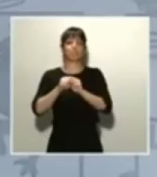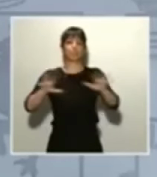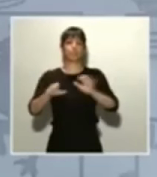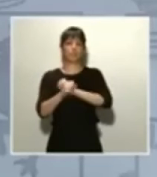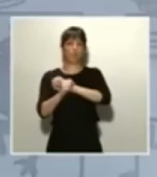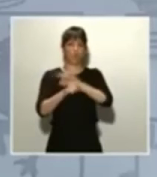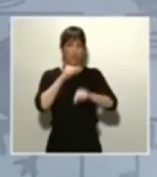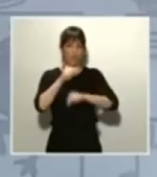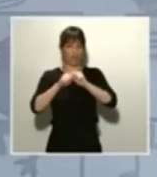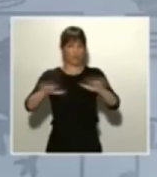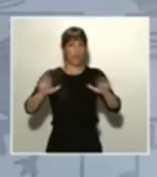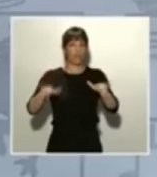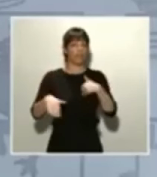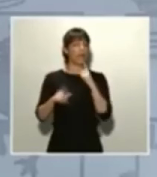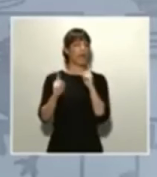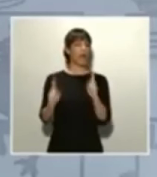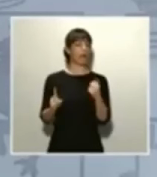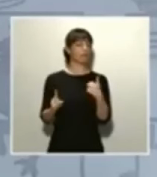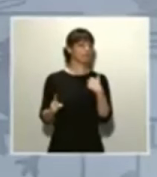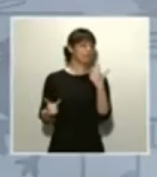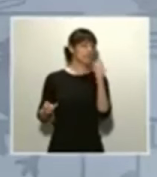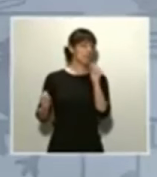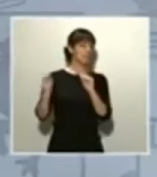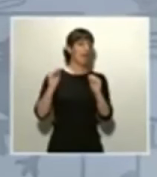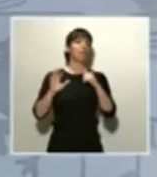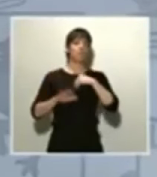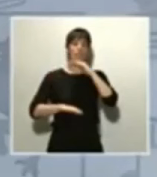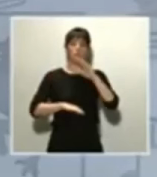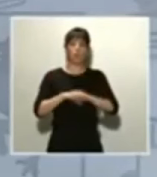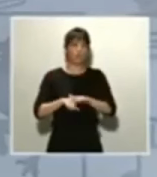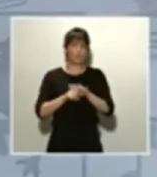It's an authenticated disaster, which seemed that all countries have adopted extreme measures